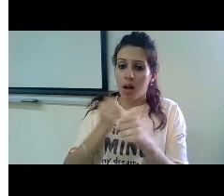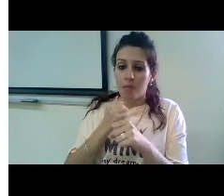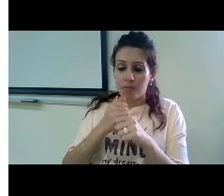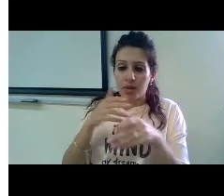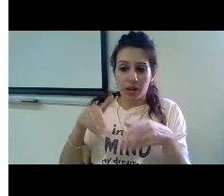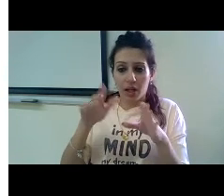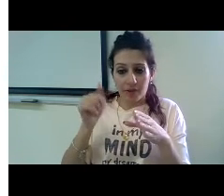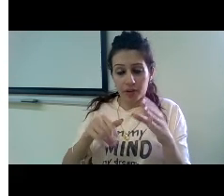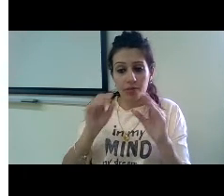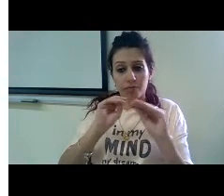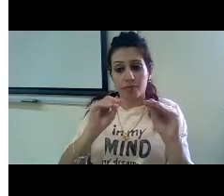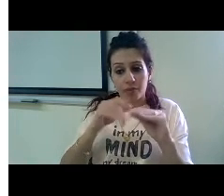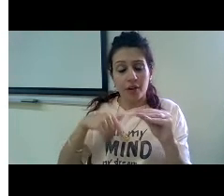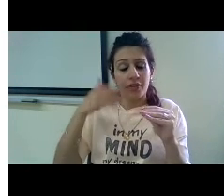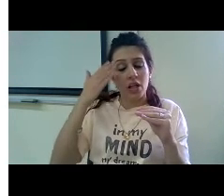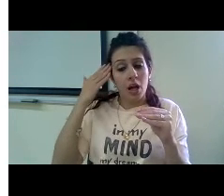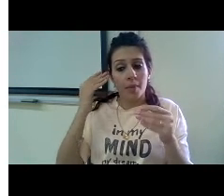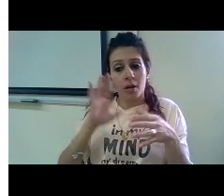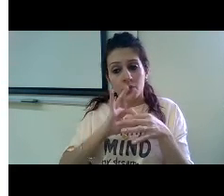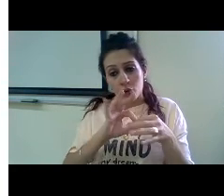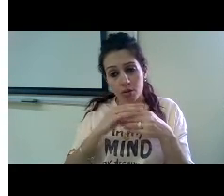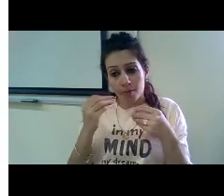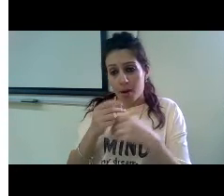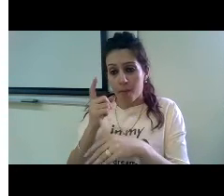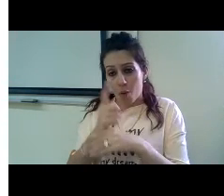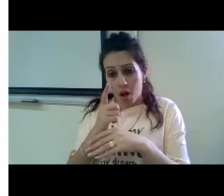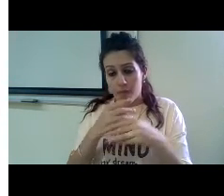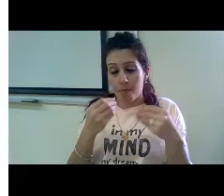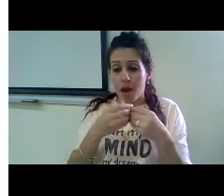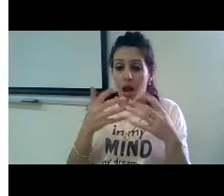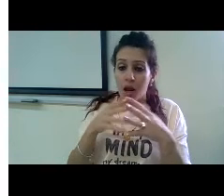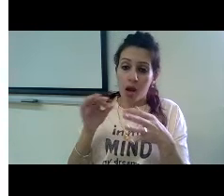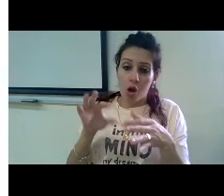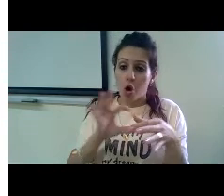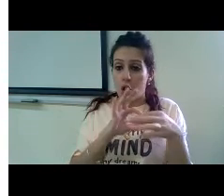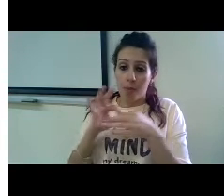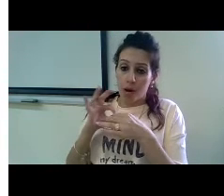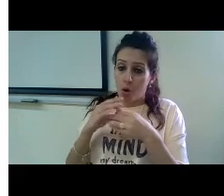So in Indonesia, they also faced a situation like Jordan.